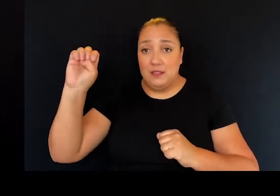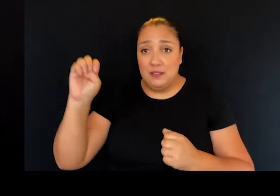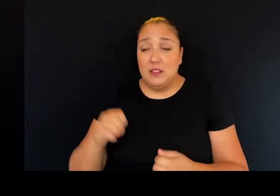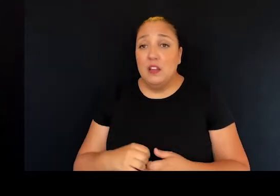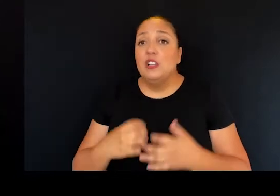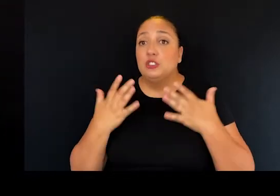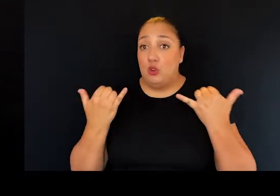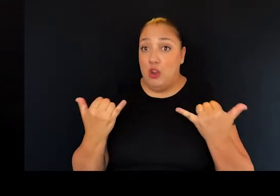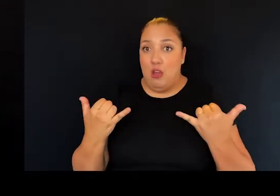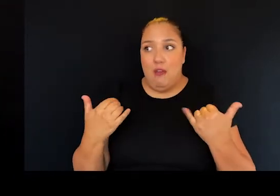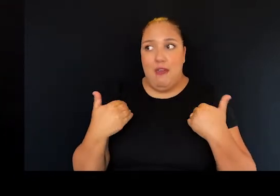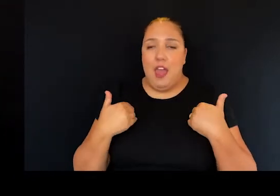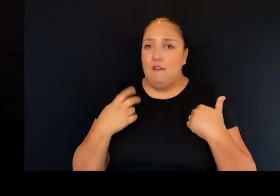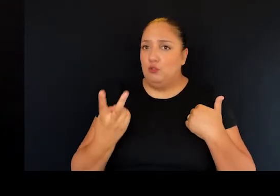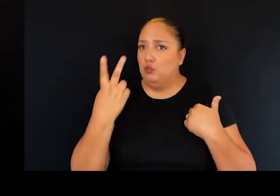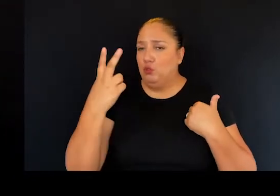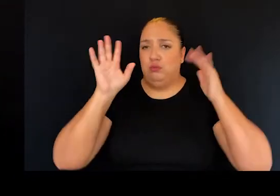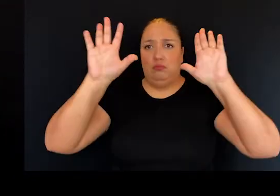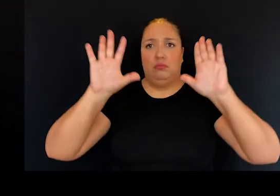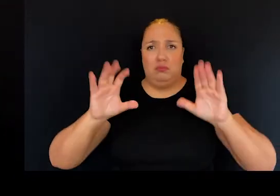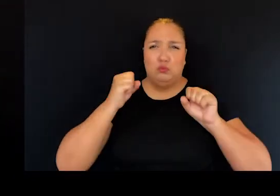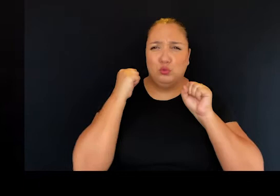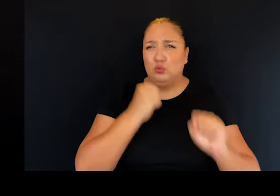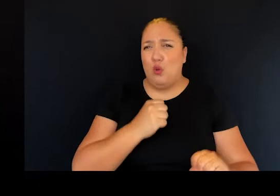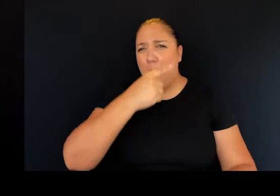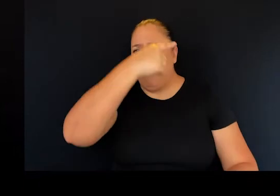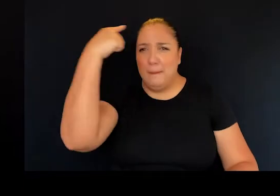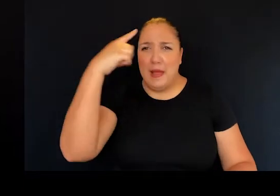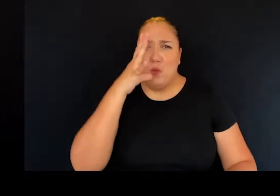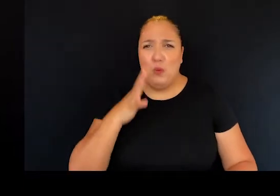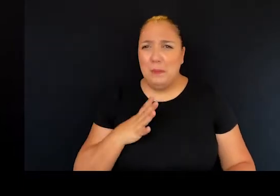who have done so much for not only their own communities,